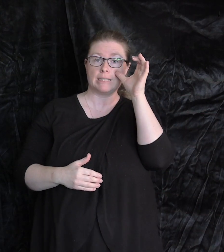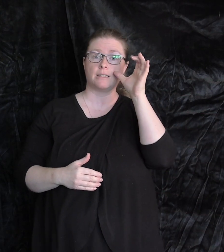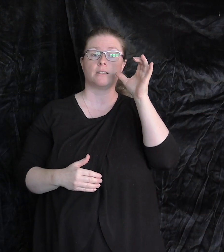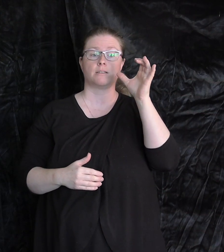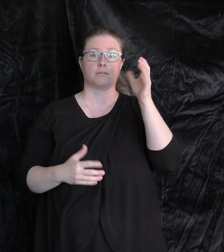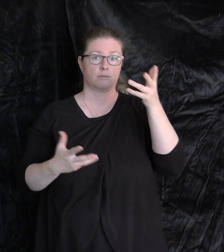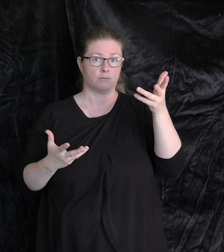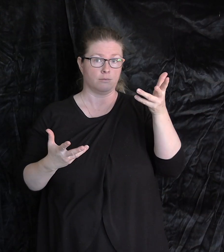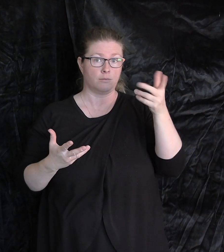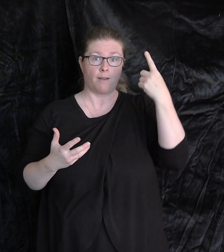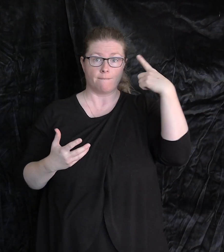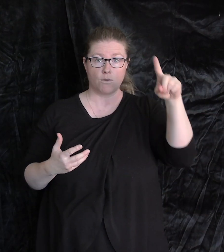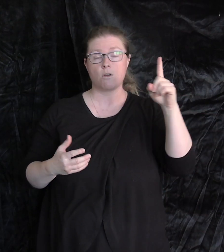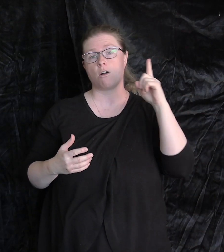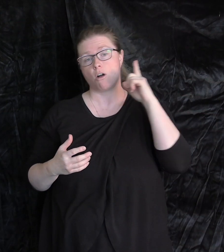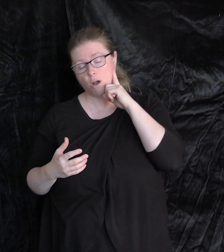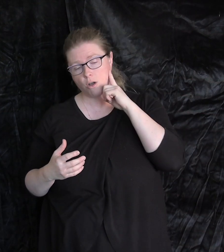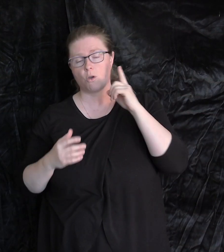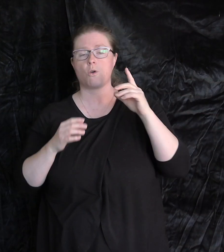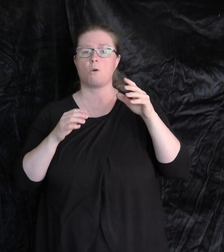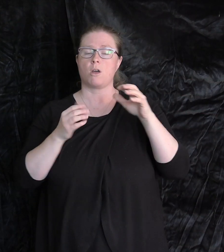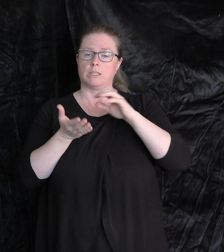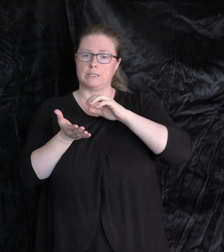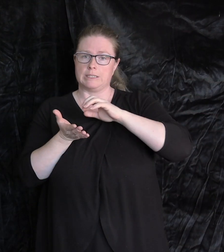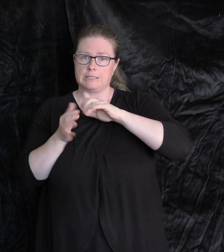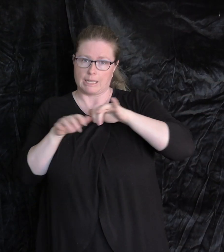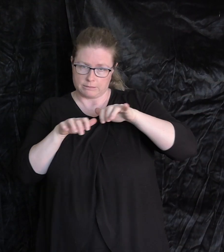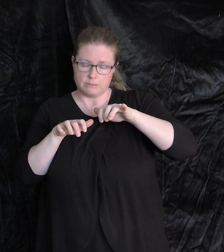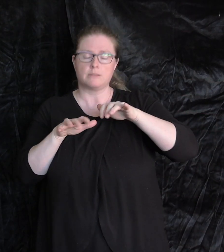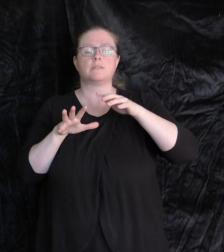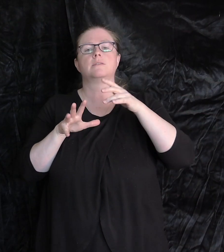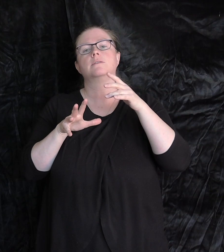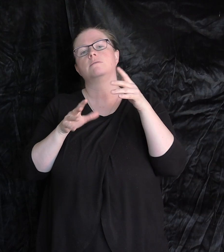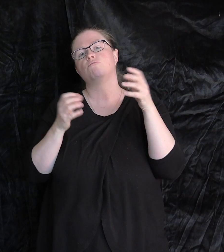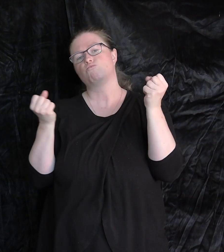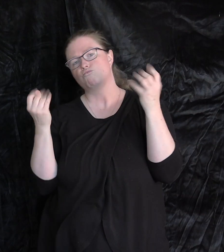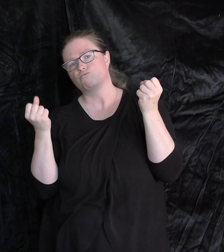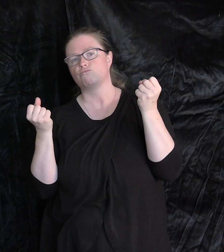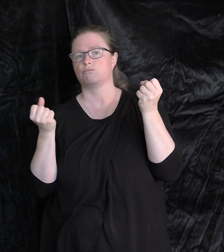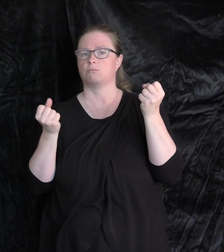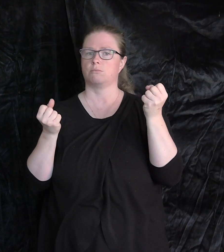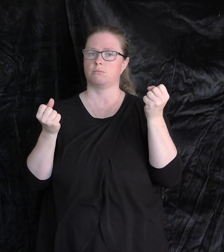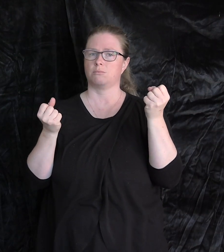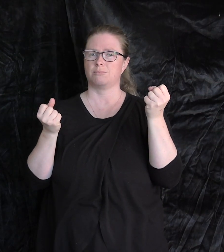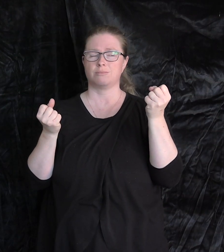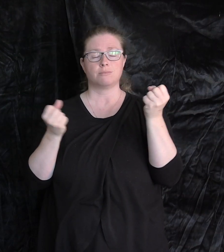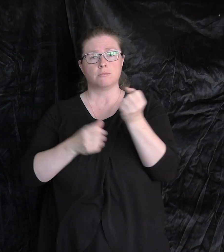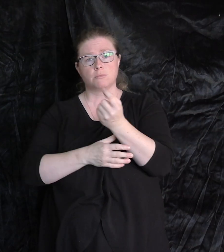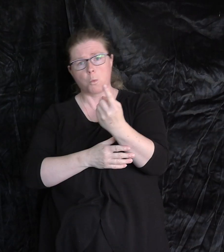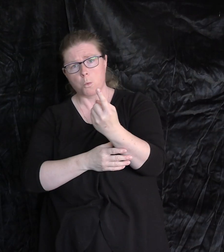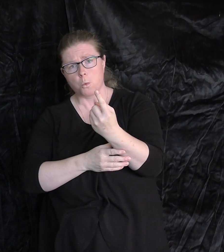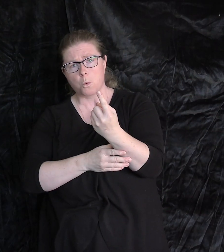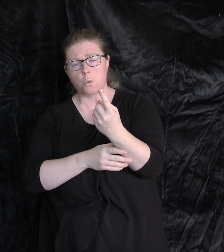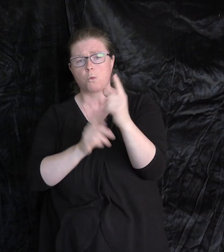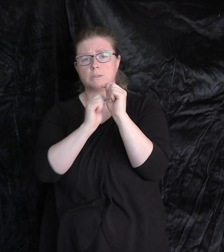audio and video with ASL translation. It is for solo or collaborative improvisation.